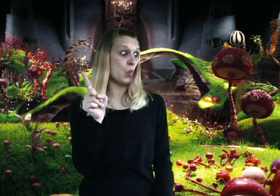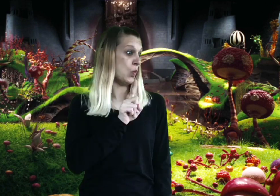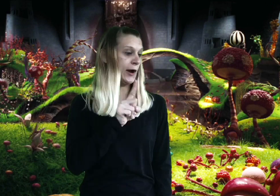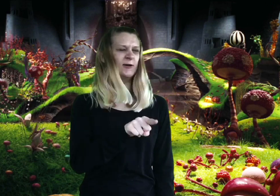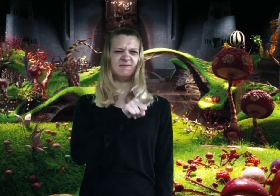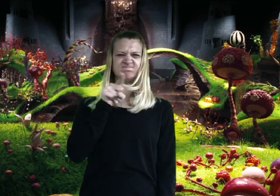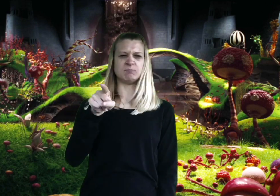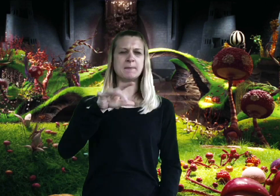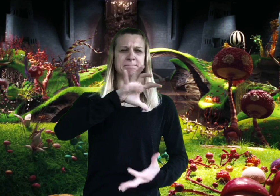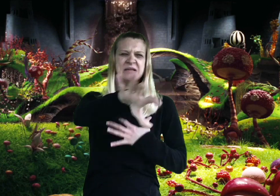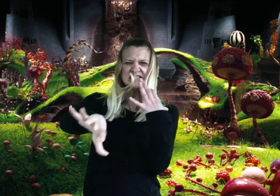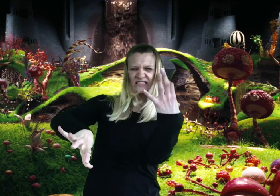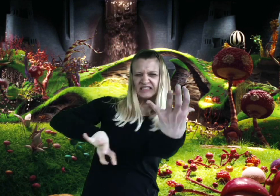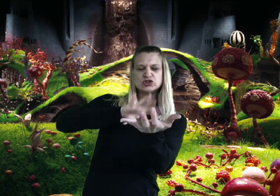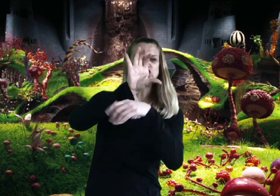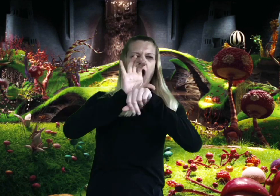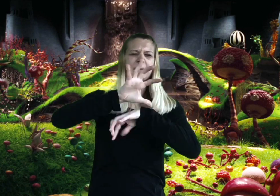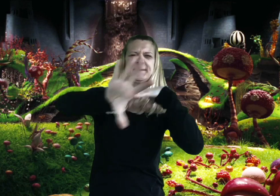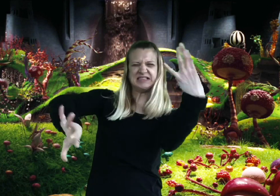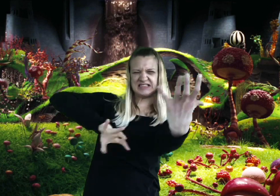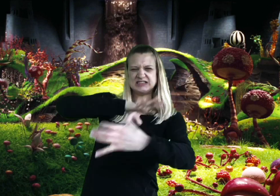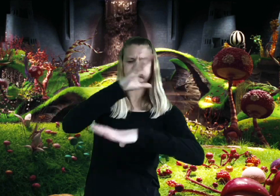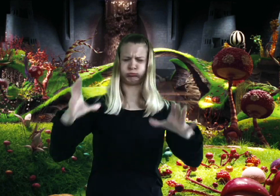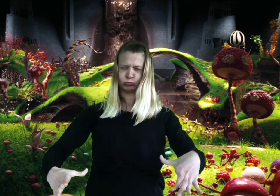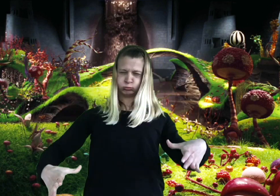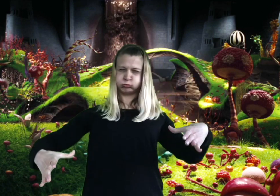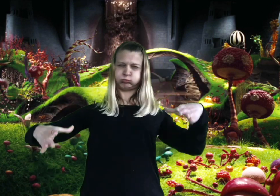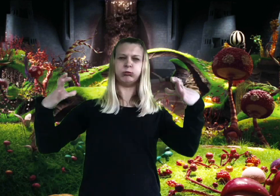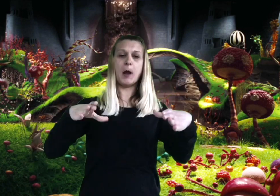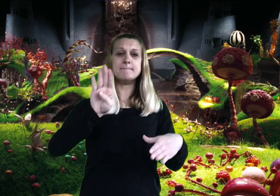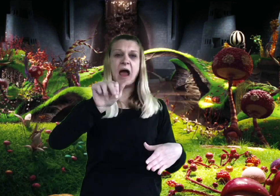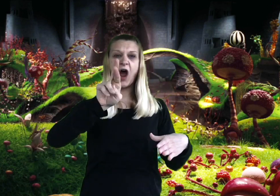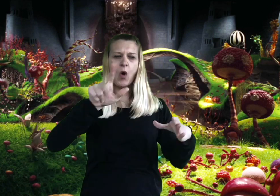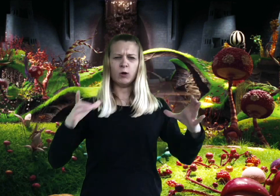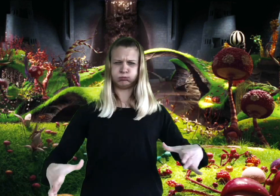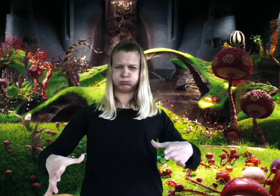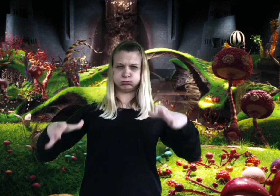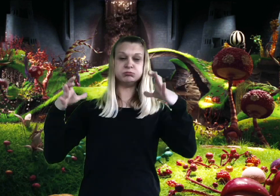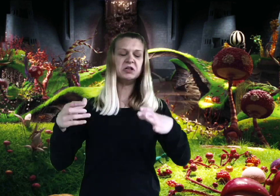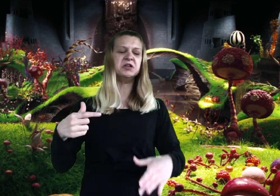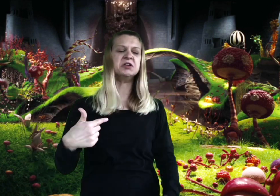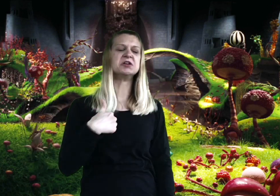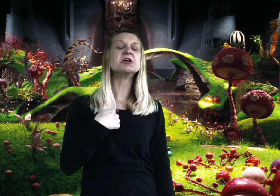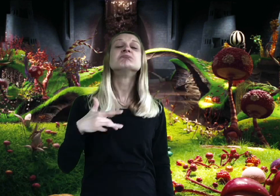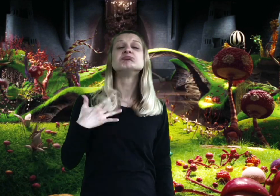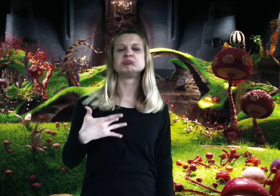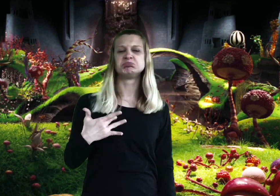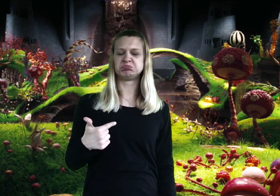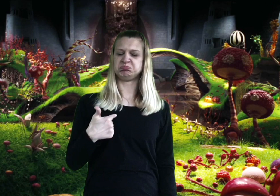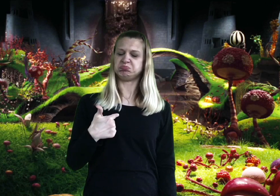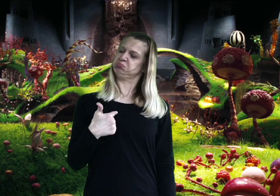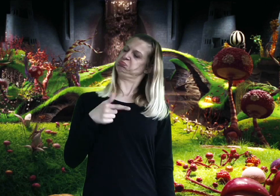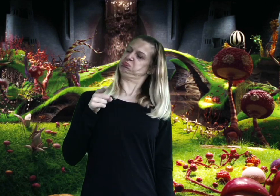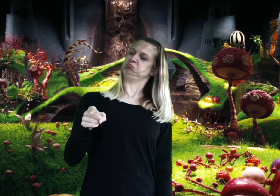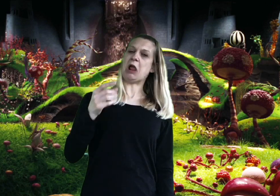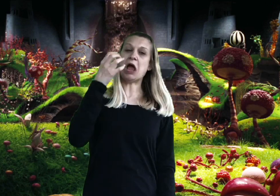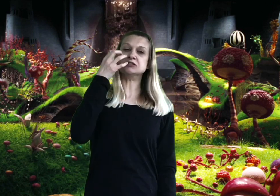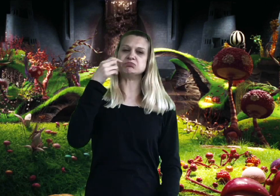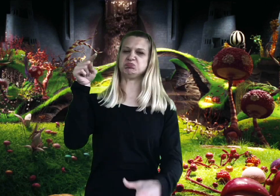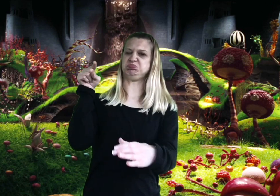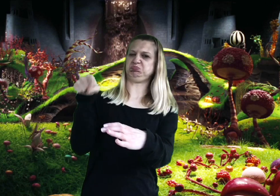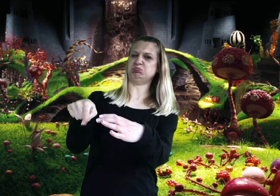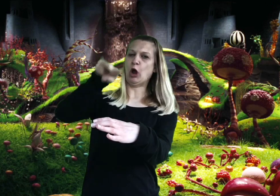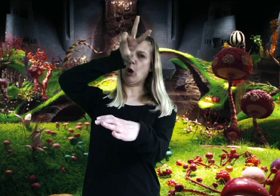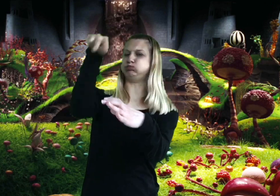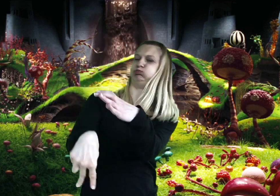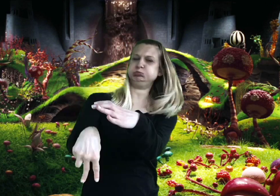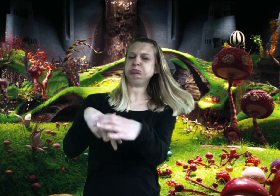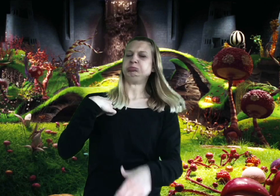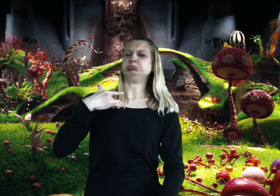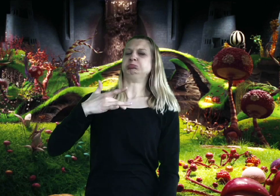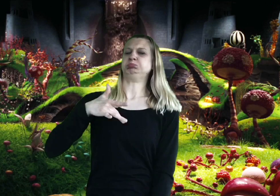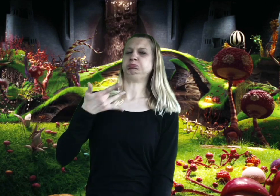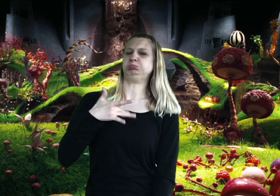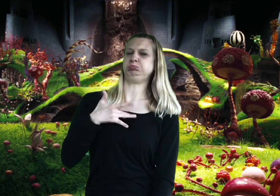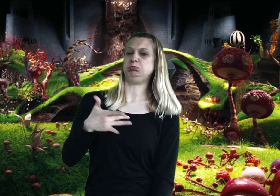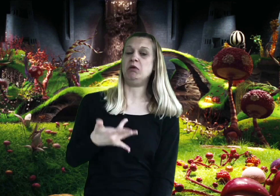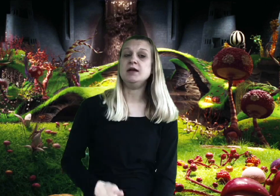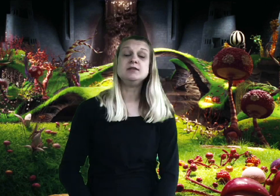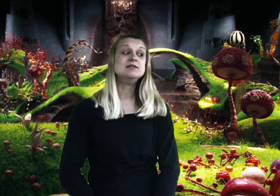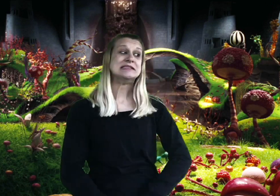take a look around inside the big chocolate-mixing barrel. I’m almost certain you’ll find him in there.